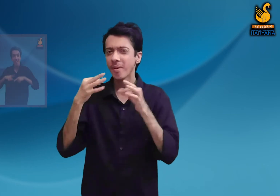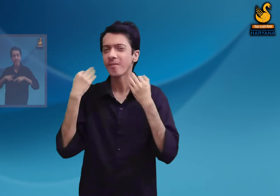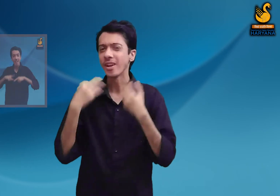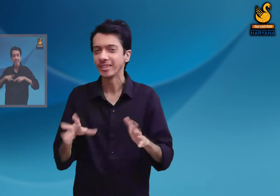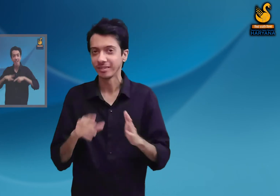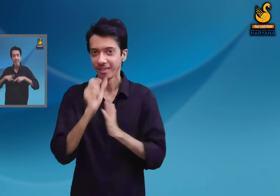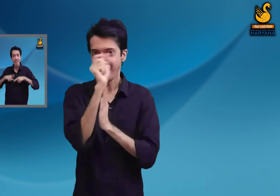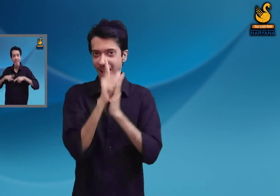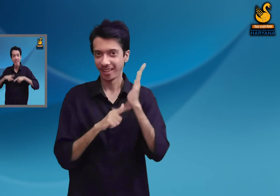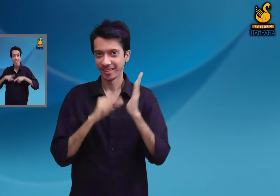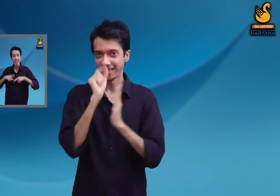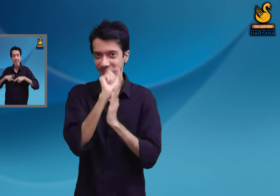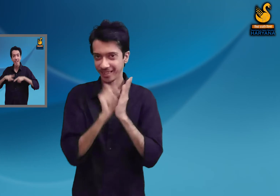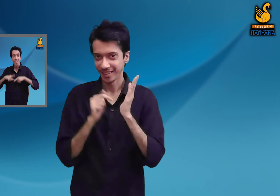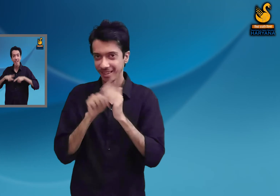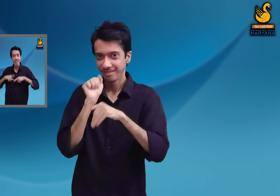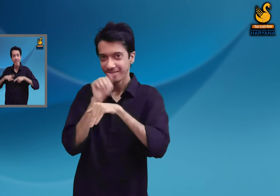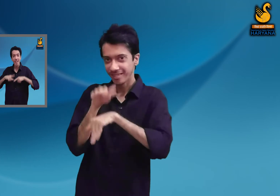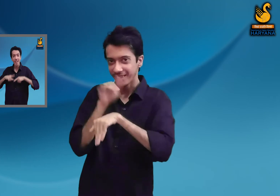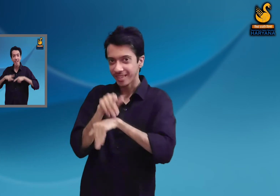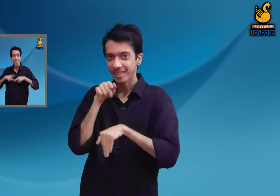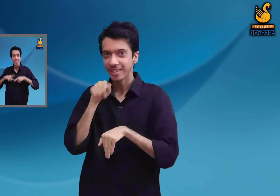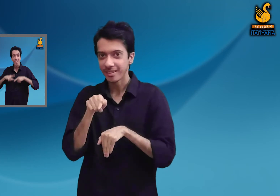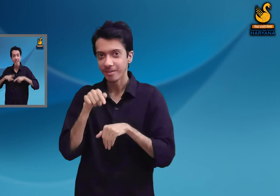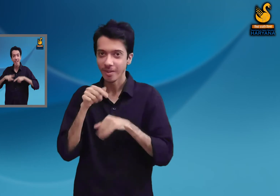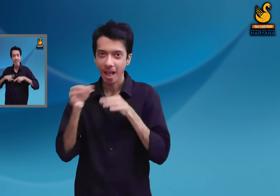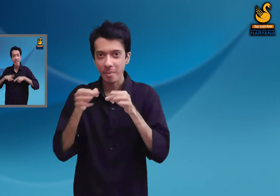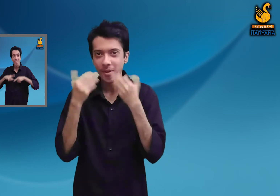Do you remember earlier I've explained to you about letter writing